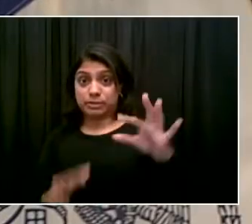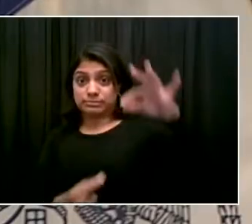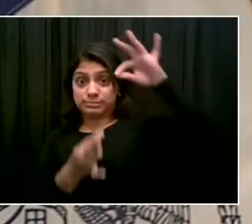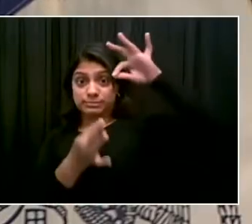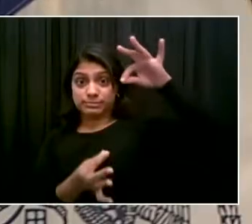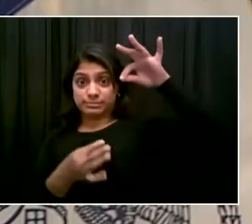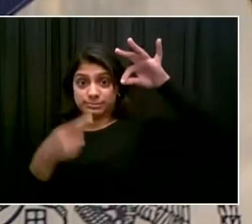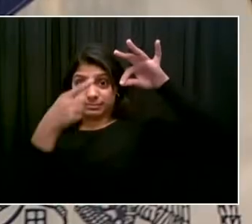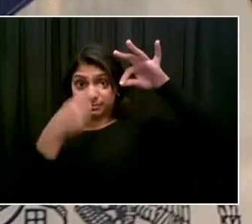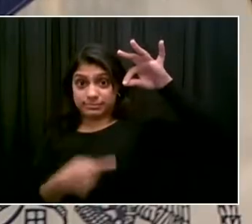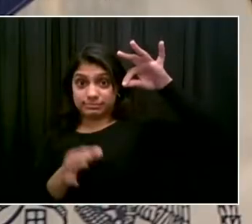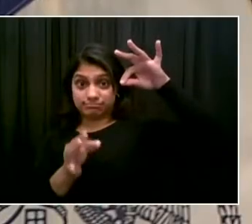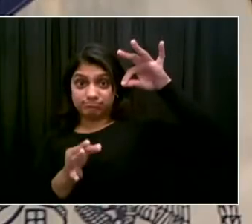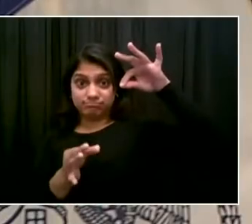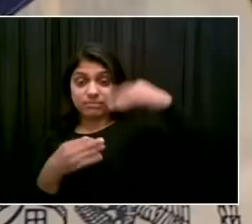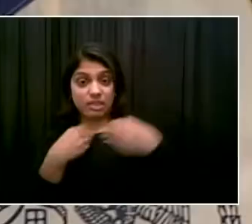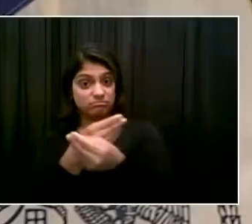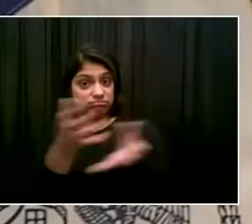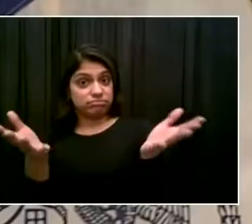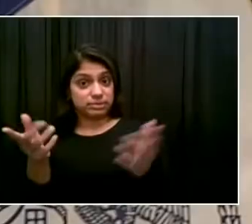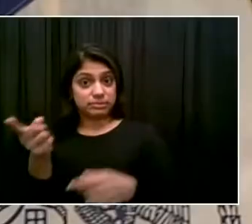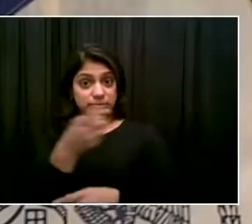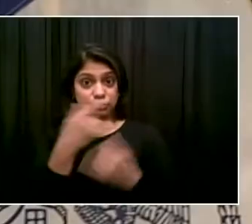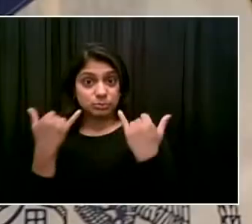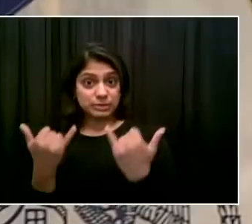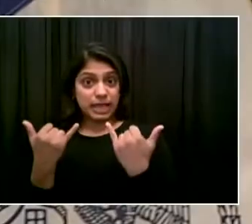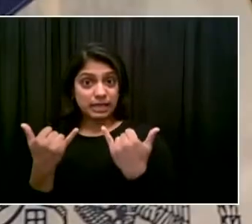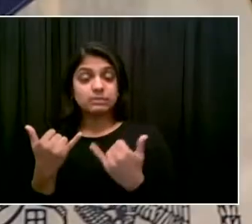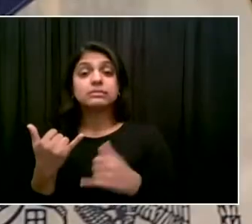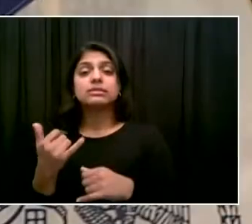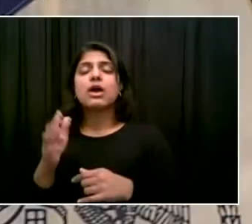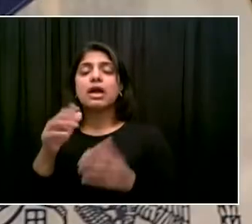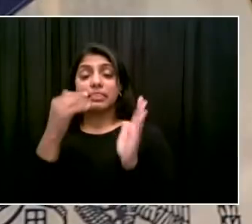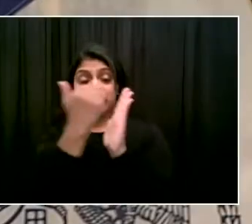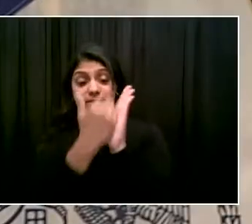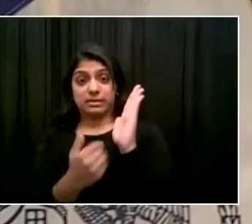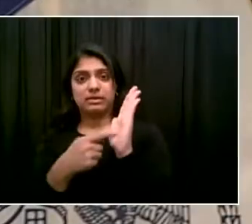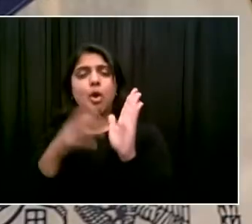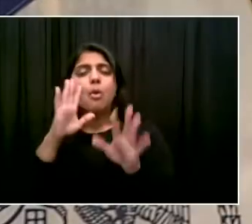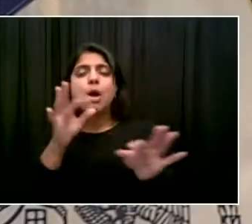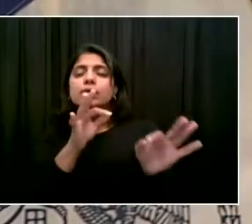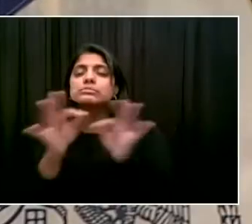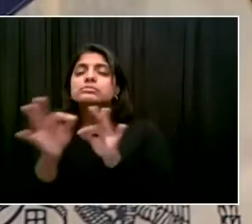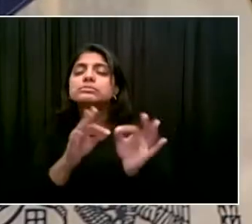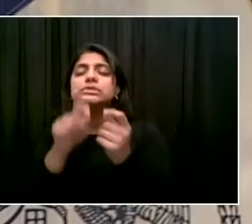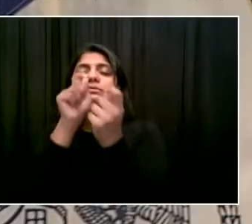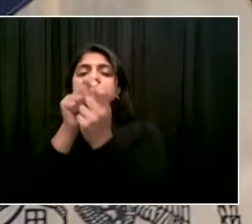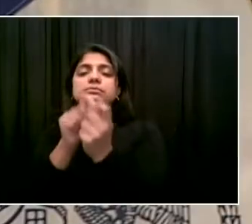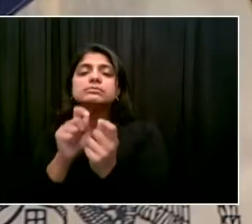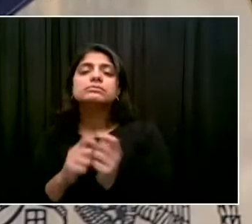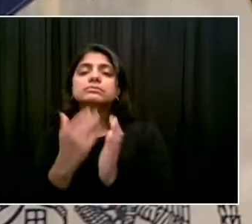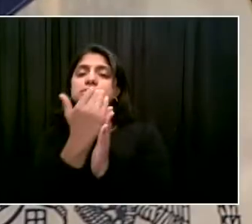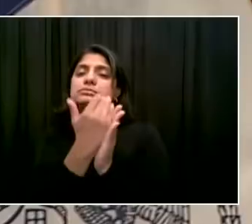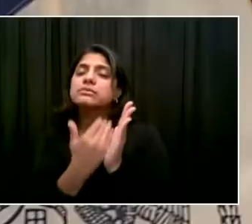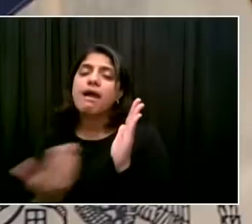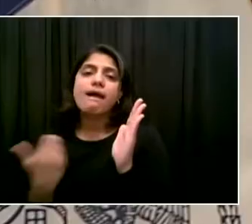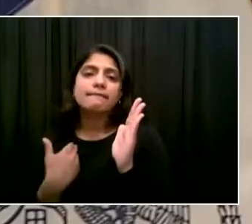IT'S A REALLY CLEAR DOCUMENT. IT WILL BE AVAILABLE TO AL L BUSINESSES TODAY, EXPLAINING HOW TO DO IT. REMEMBER, WE